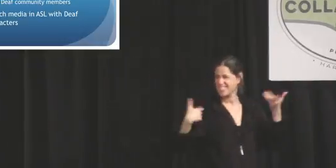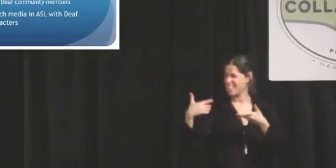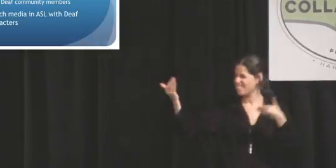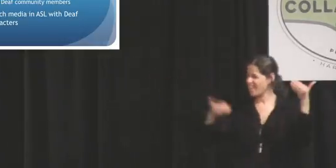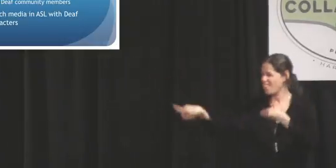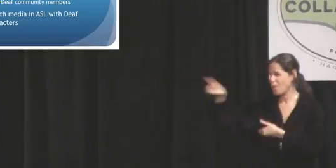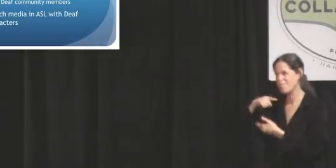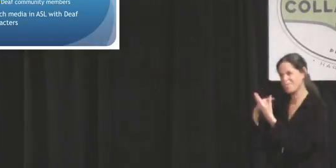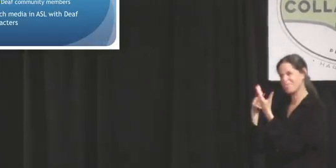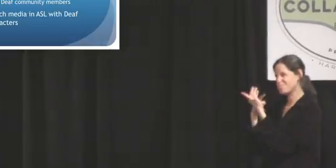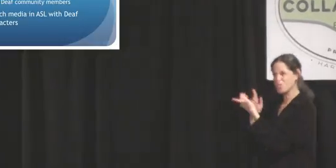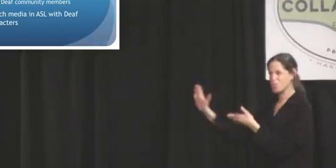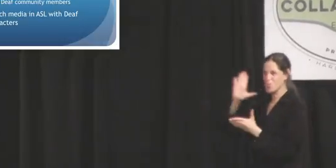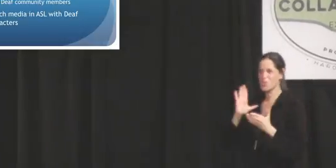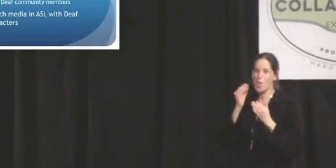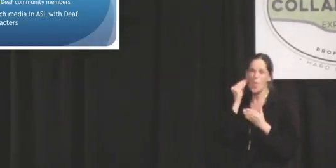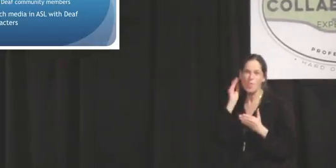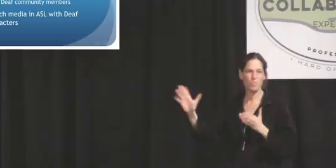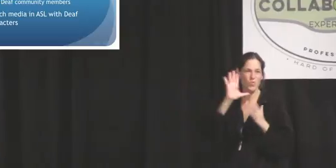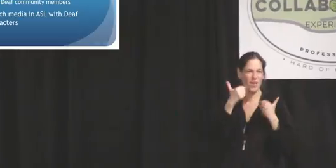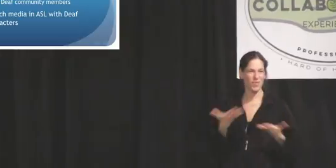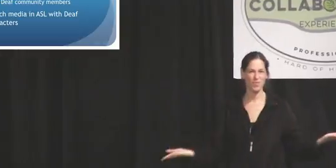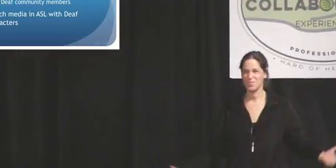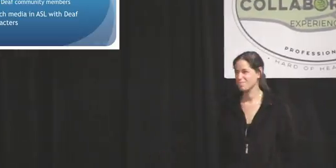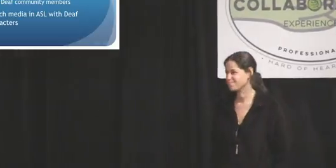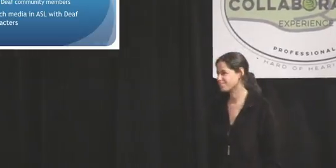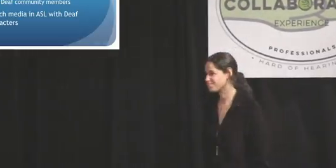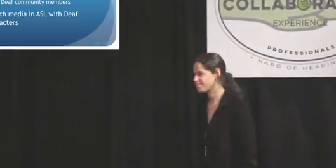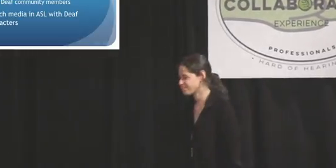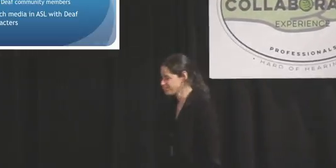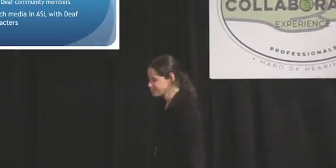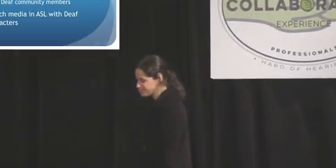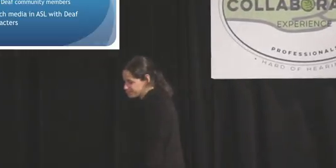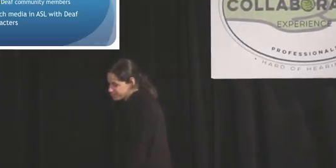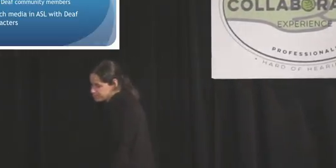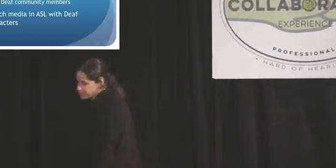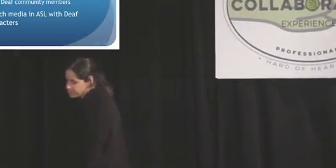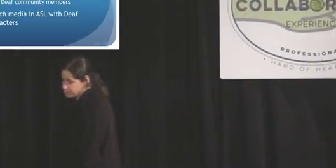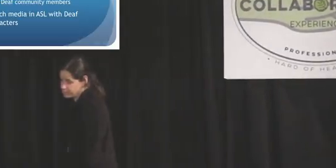maybe from the school for the deaf, maybe from out in the community, but what can you do to have them part of your classroom?